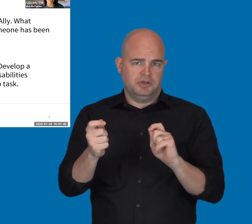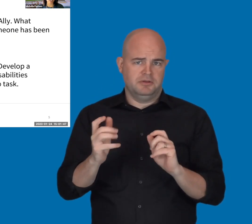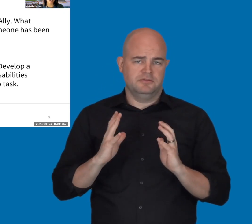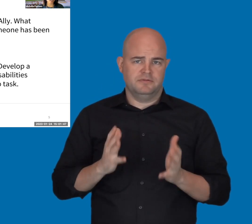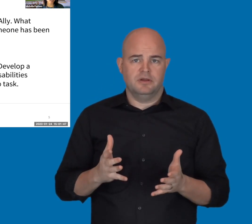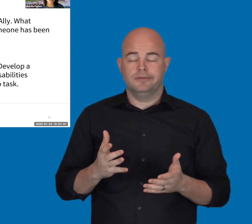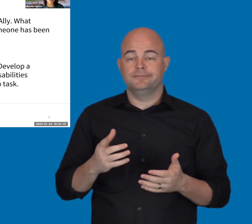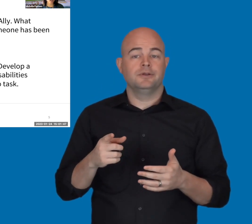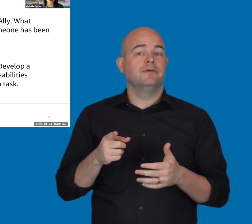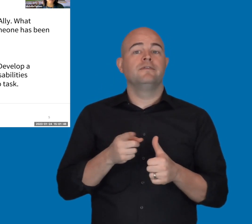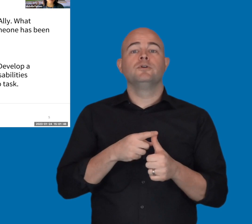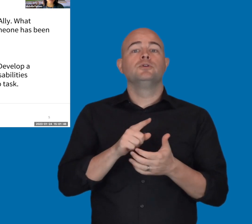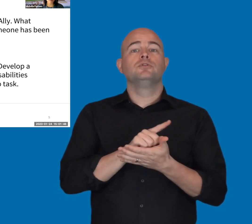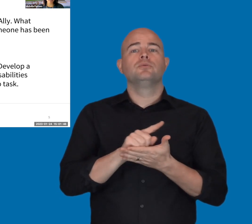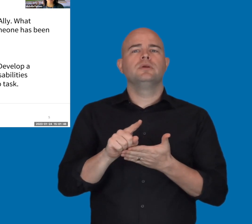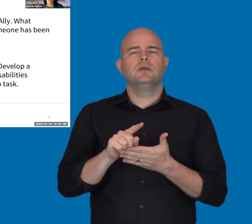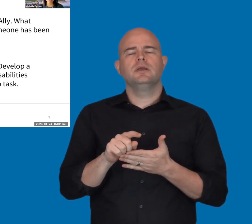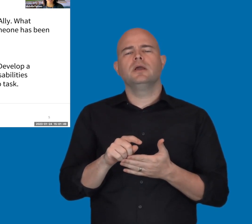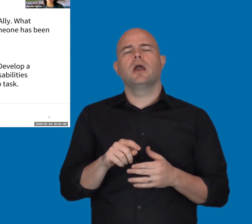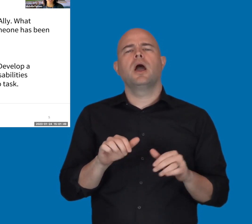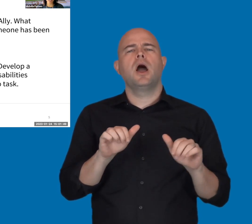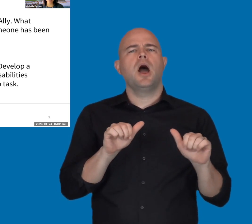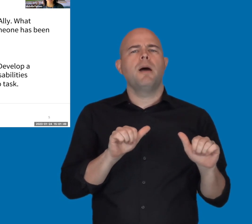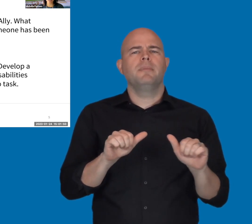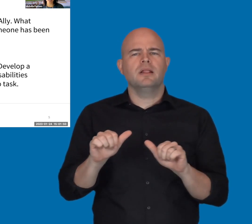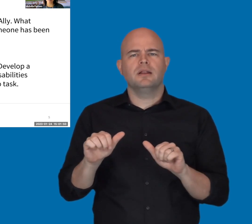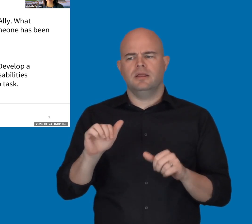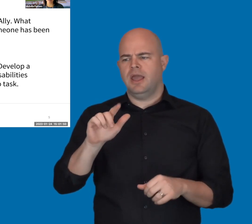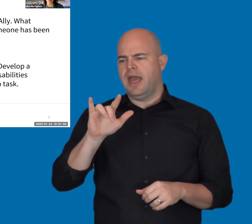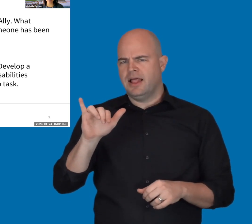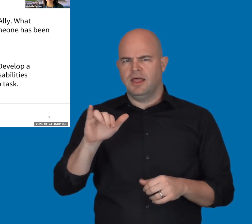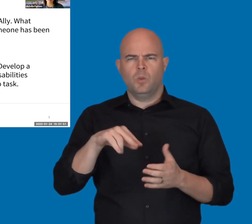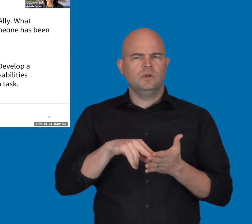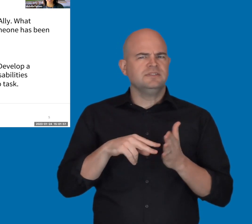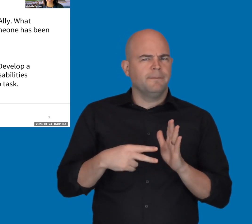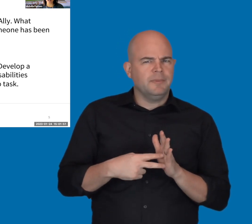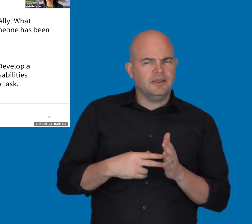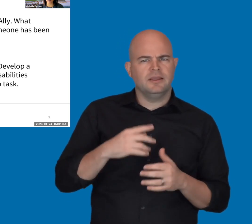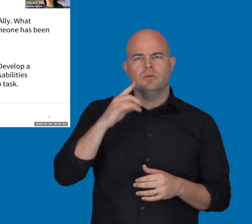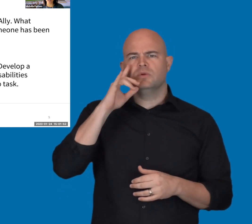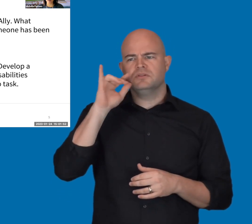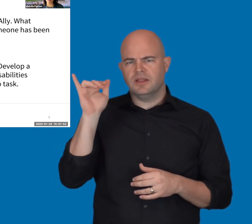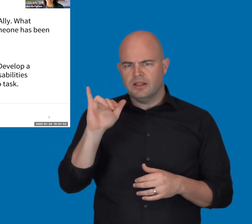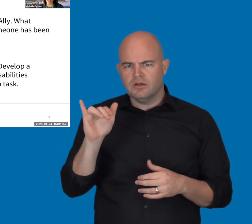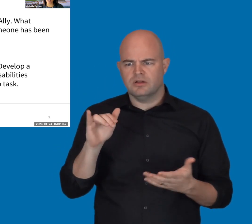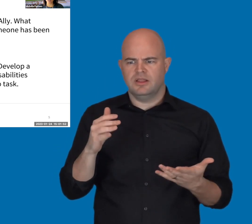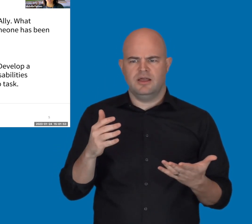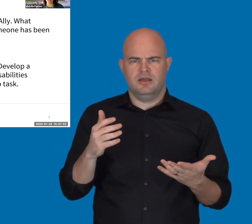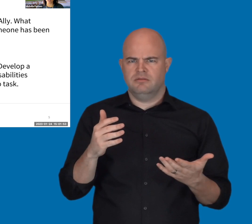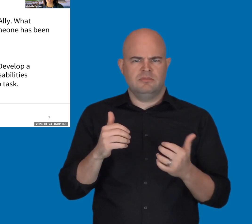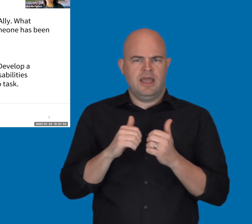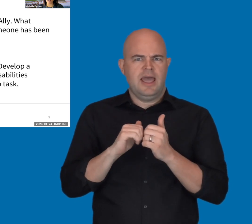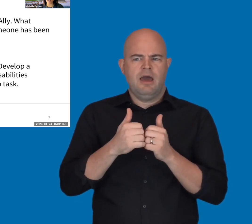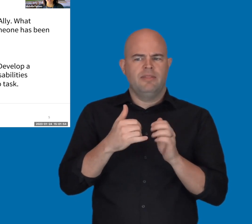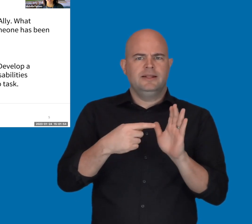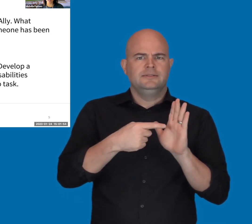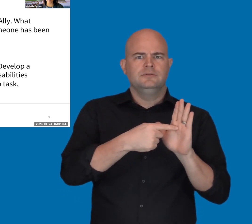And then we finished up the whole six weeks with a live. We did an in-person student panel, and these are students